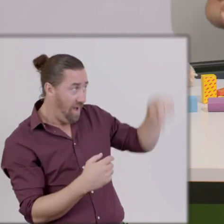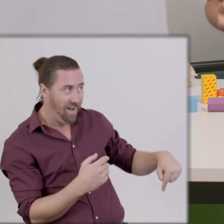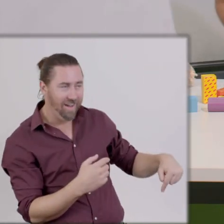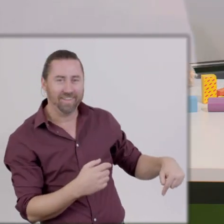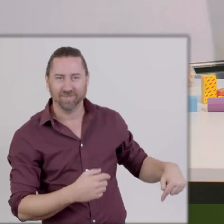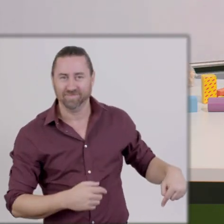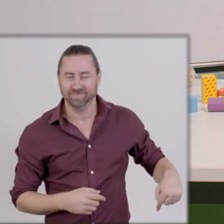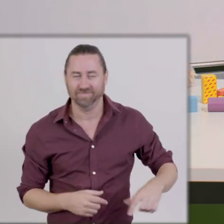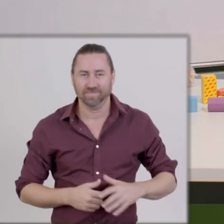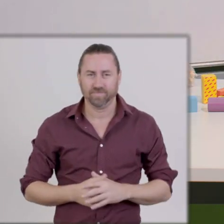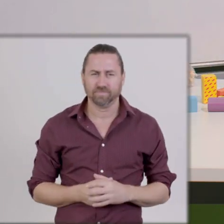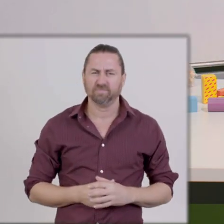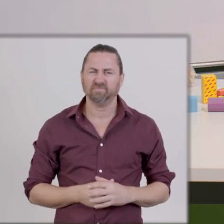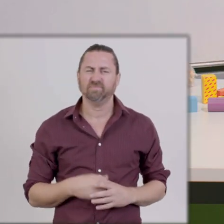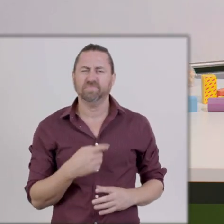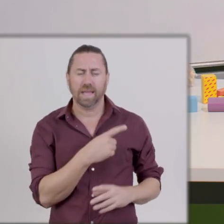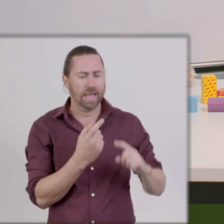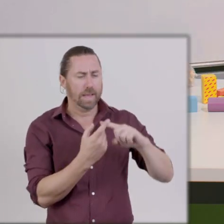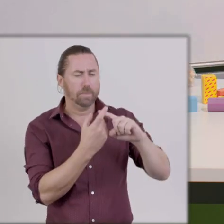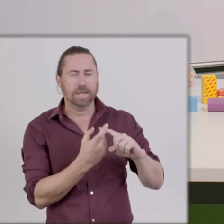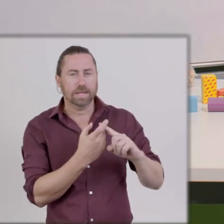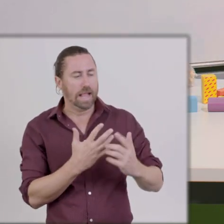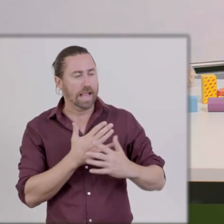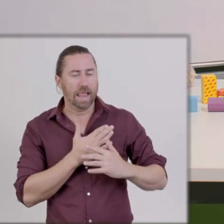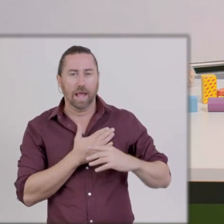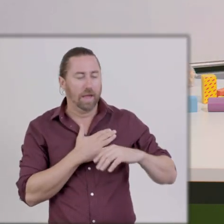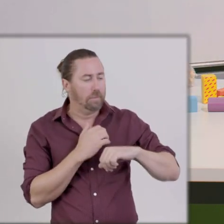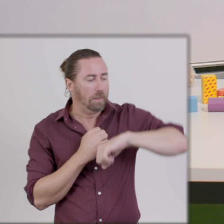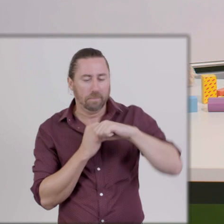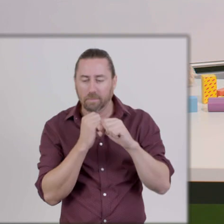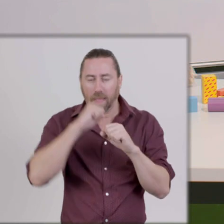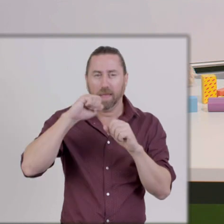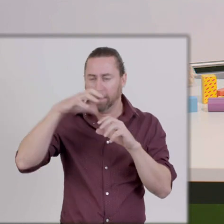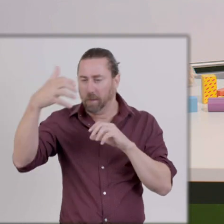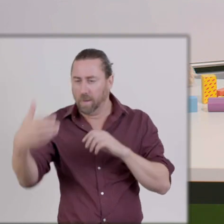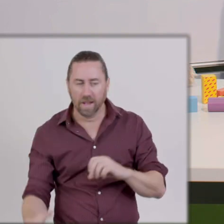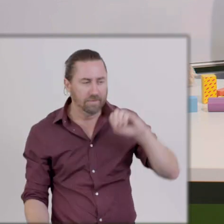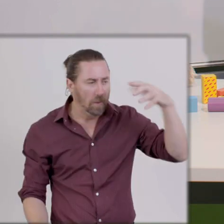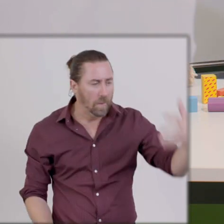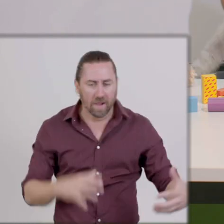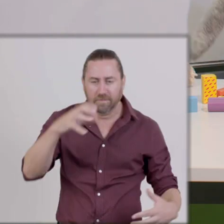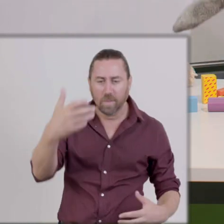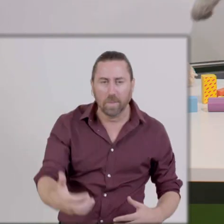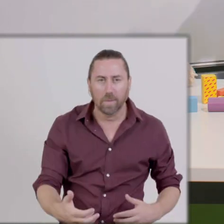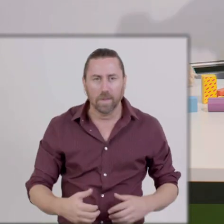Now, the possum really likes knocking things down. There's this ball.